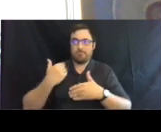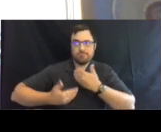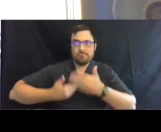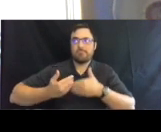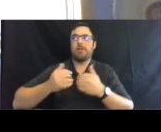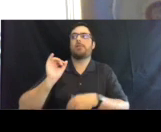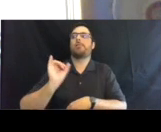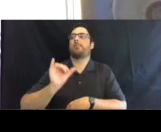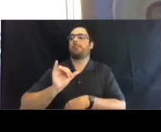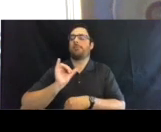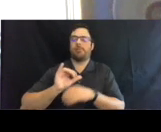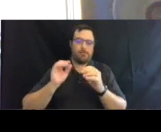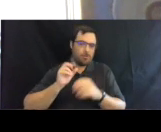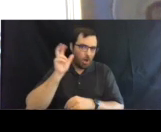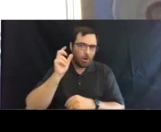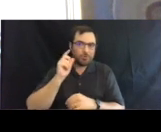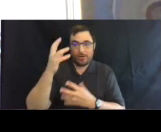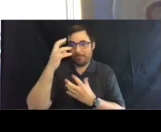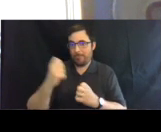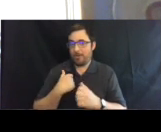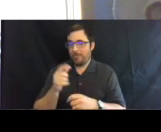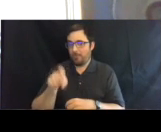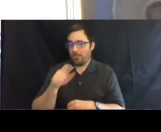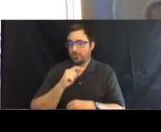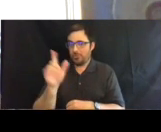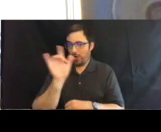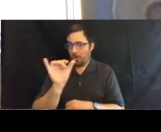sound like and how to produce it so we're going to take a look at some of